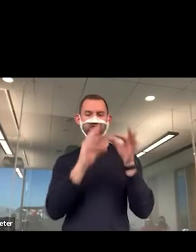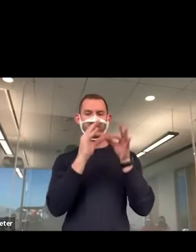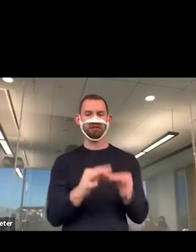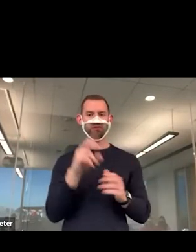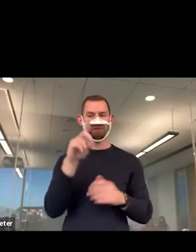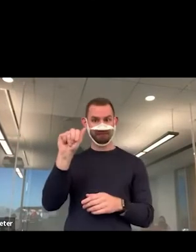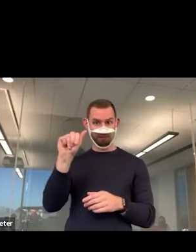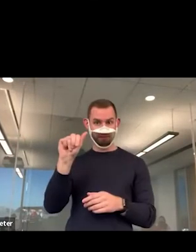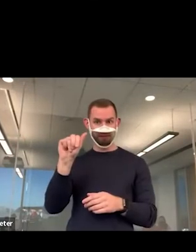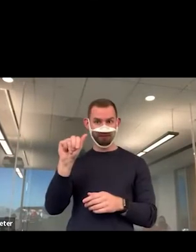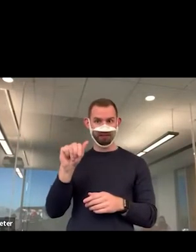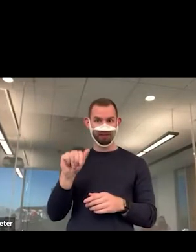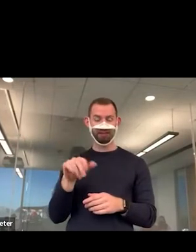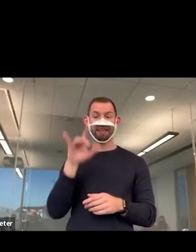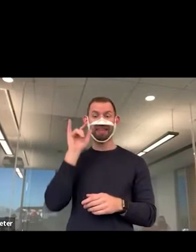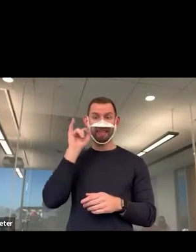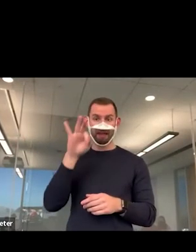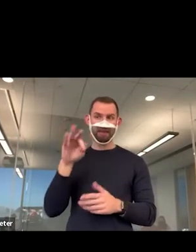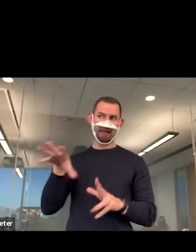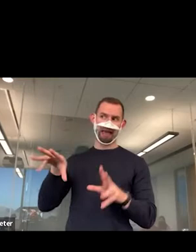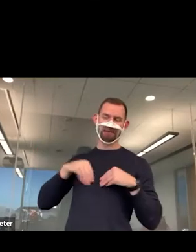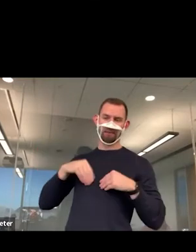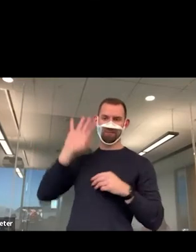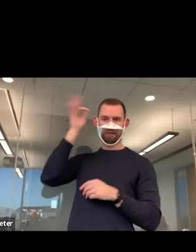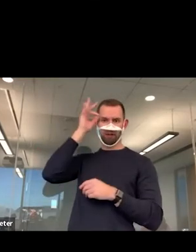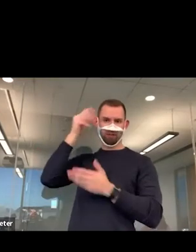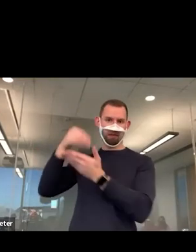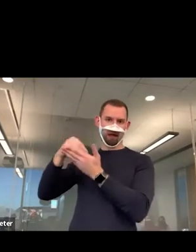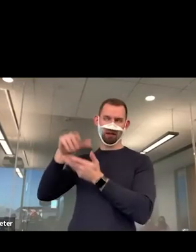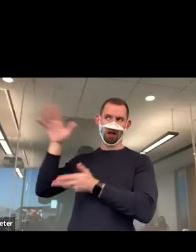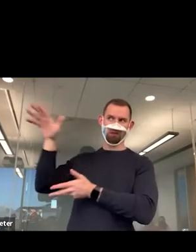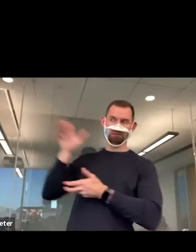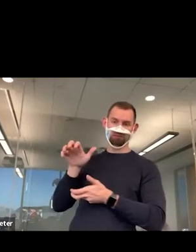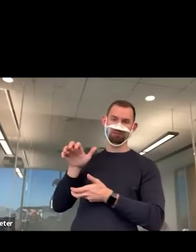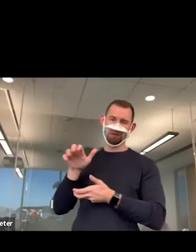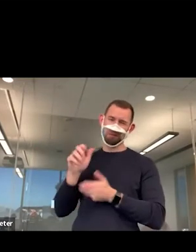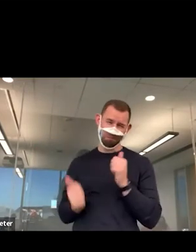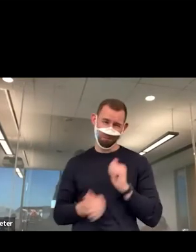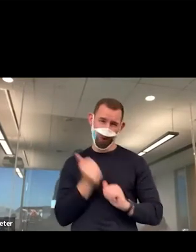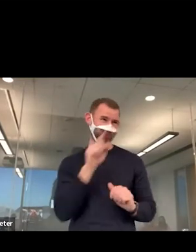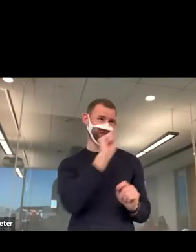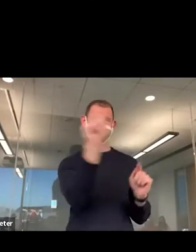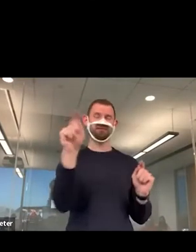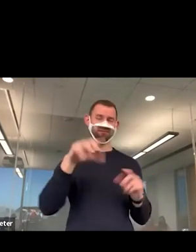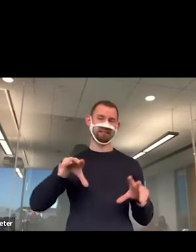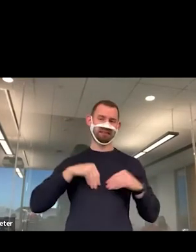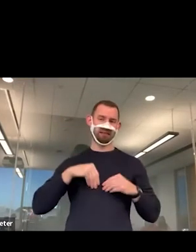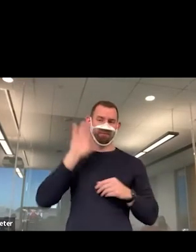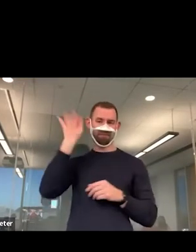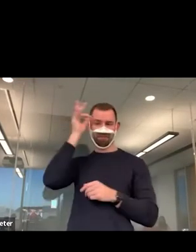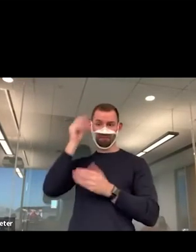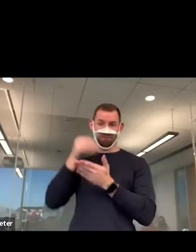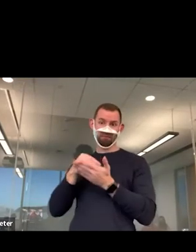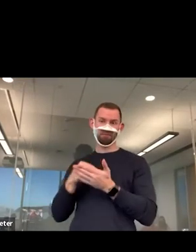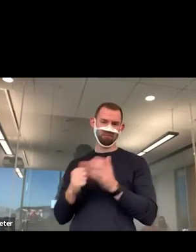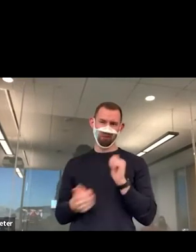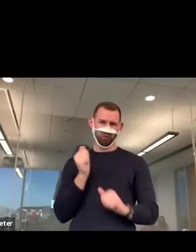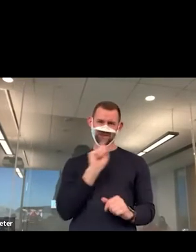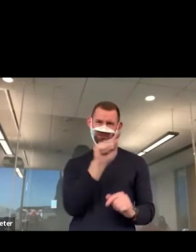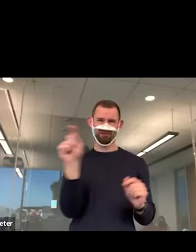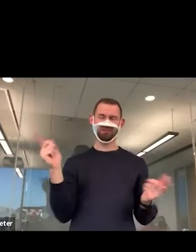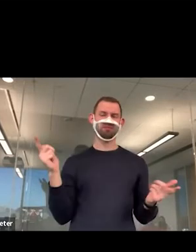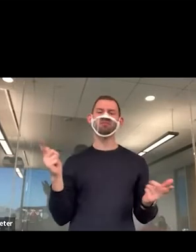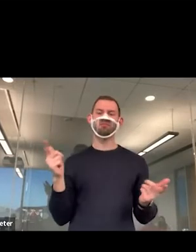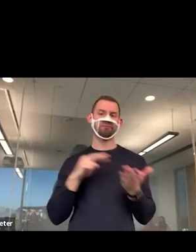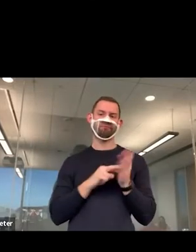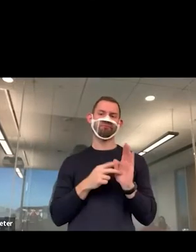if you take any federal money whatsoever and that's almost everybody and so when i was working